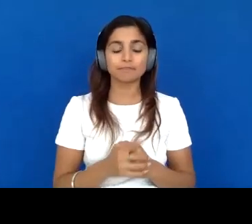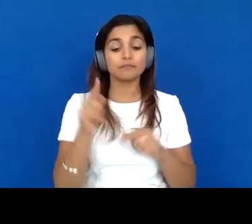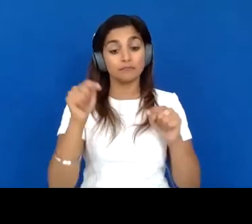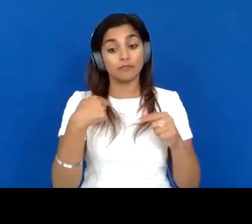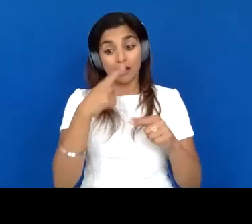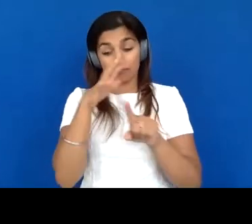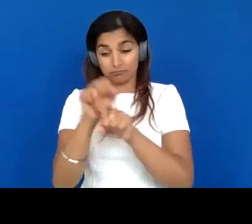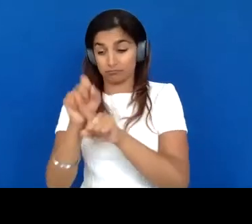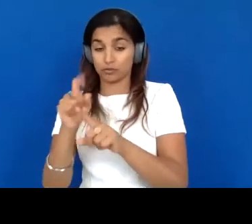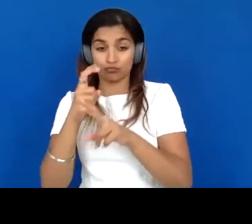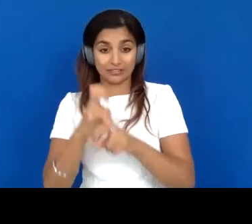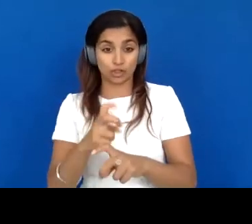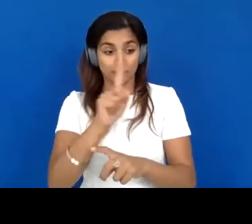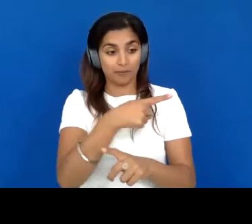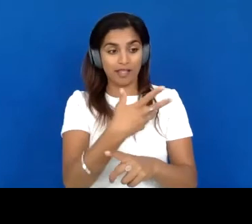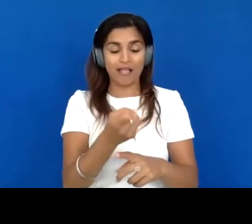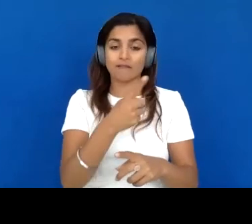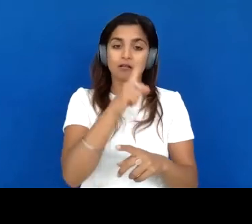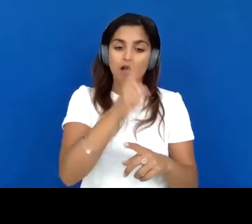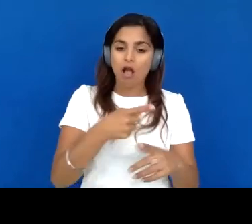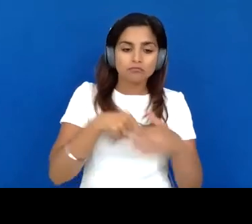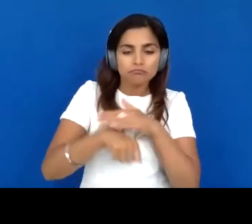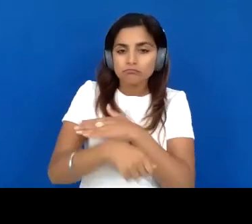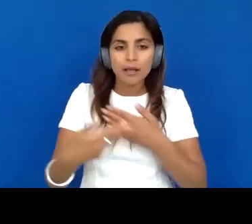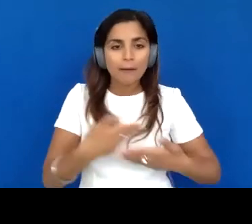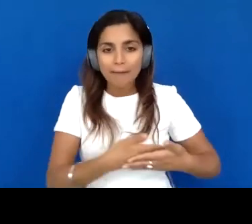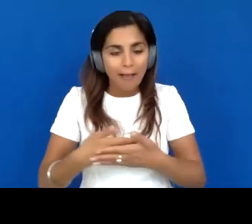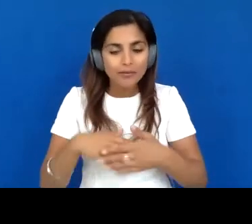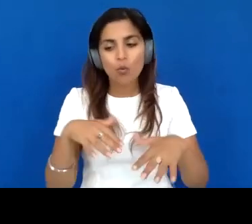children born with congenital disabilities scholars persistently